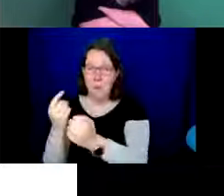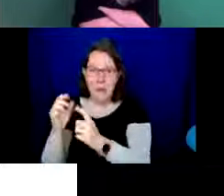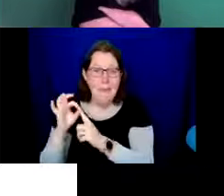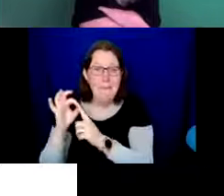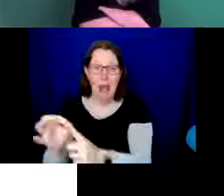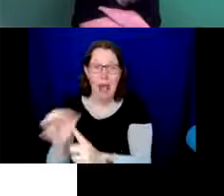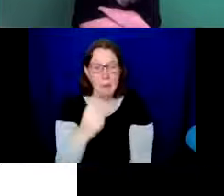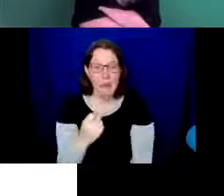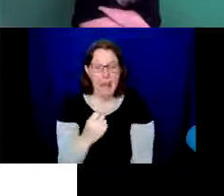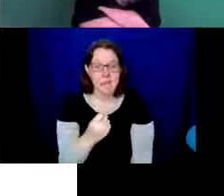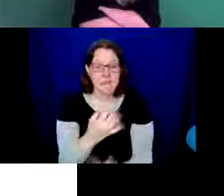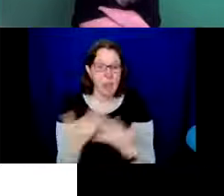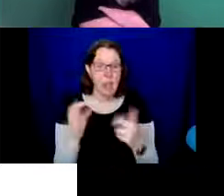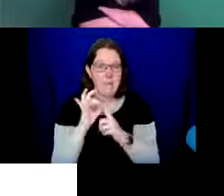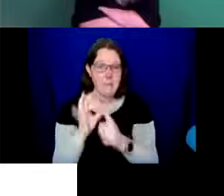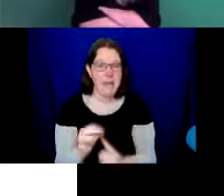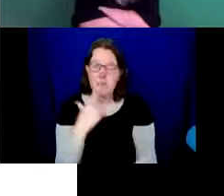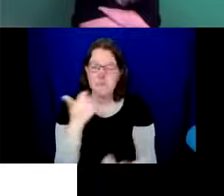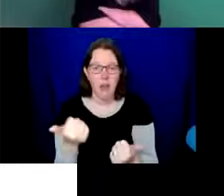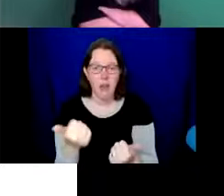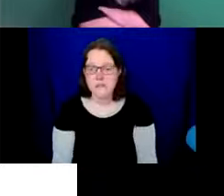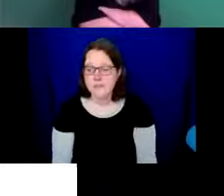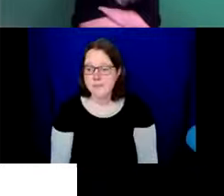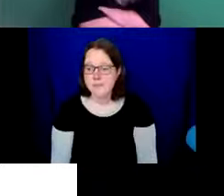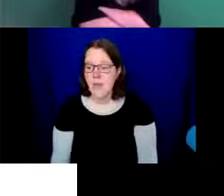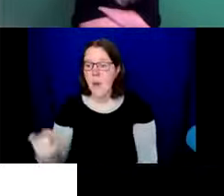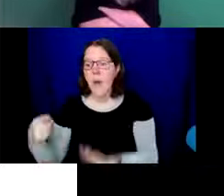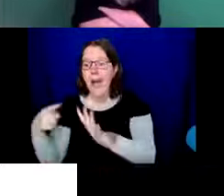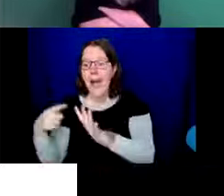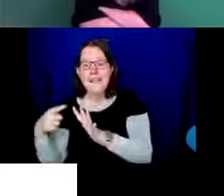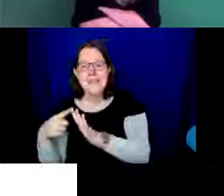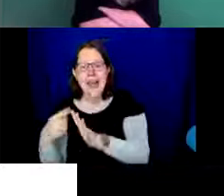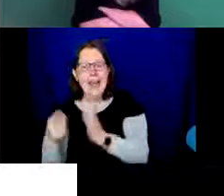remember and this was quite important someone asked me can i work with a non-disabled artist